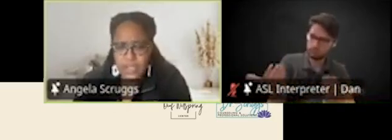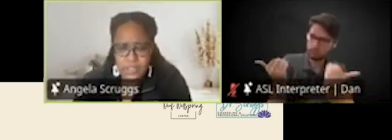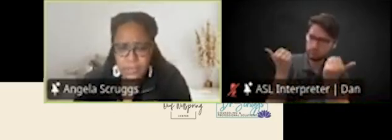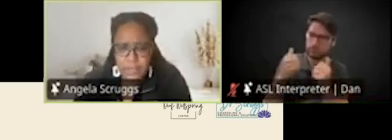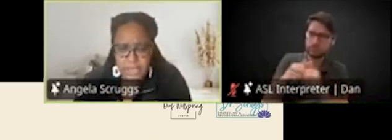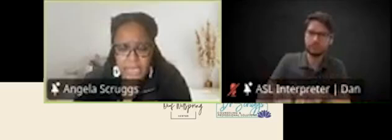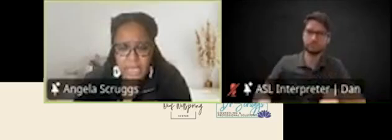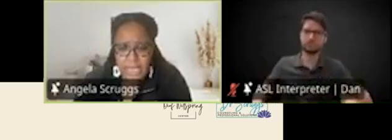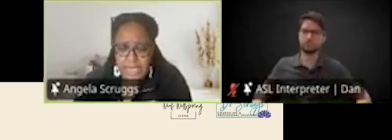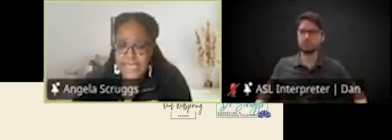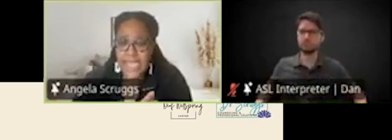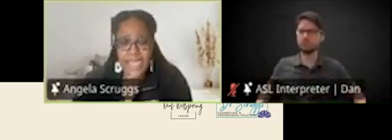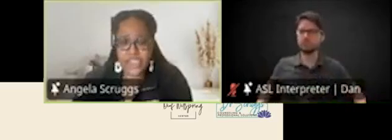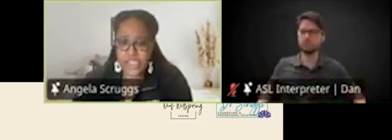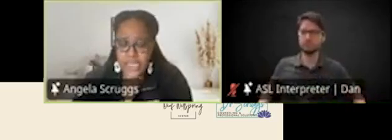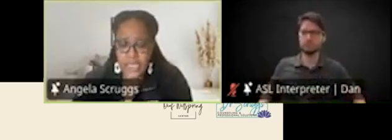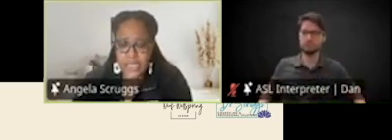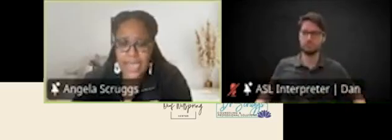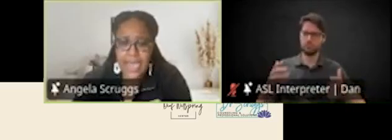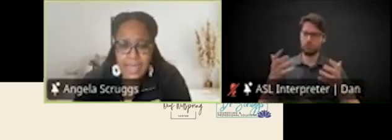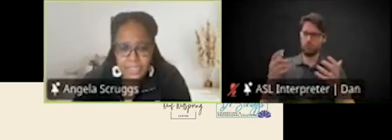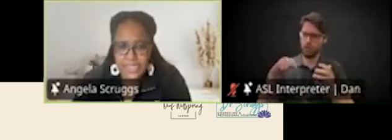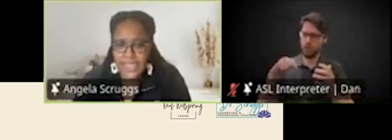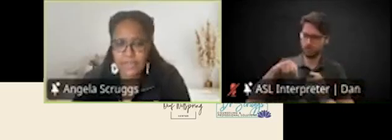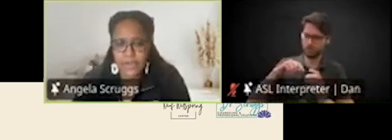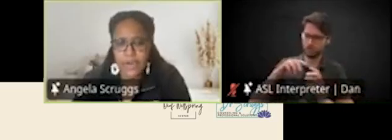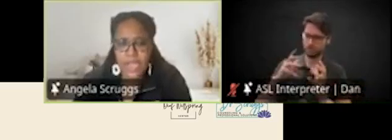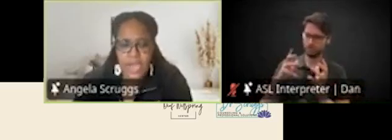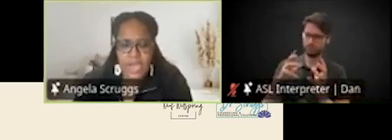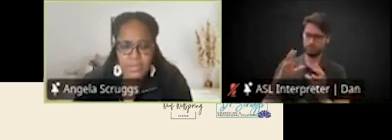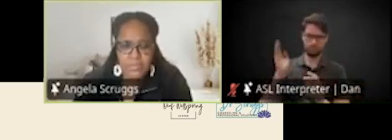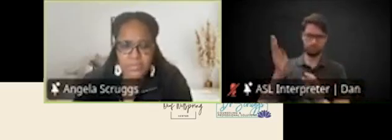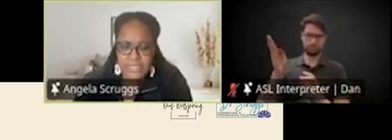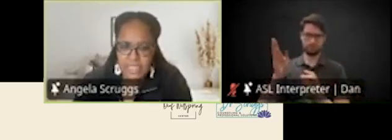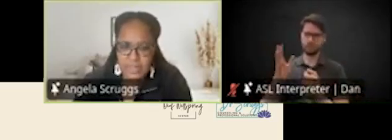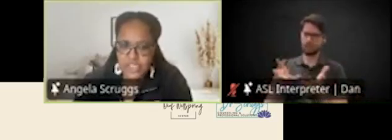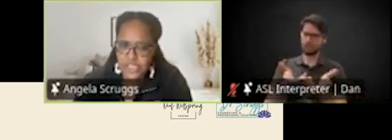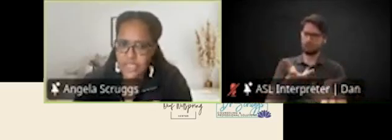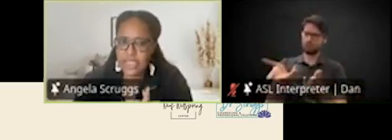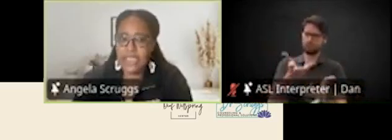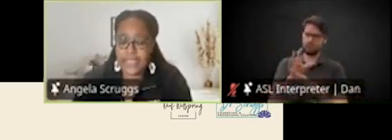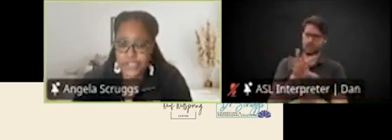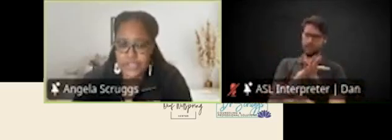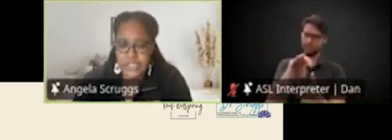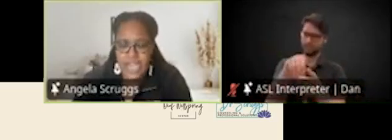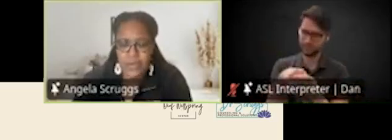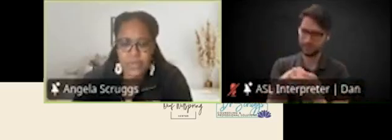to also be an engaging time together, um... instead of just a lecture style,